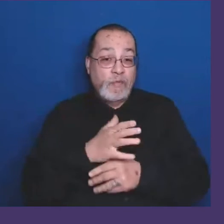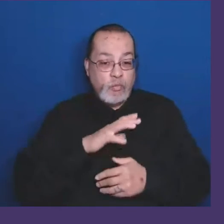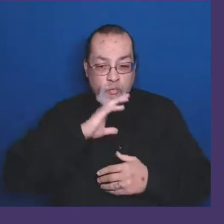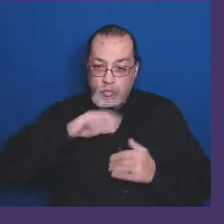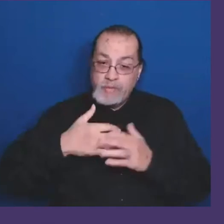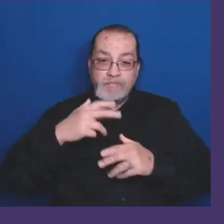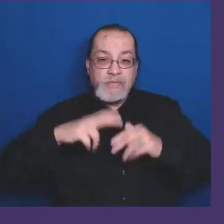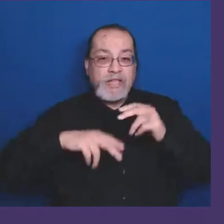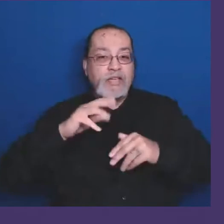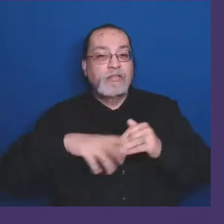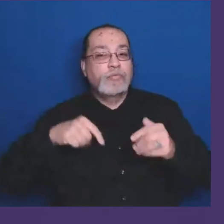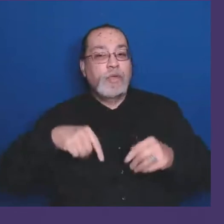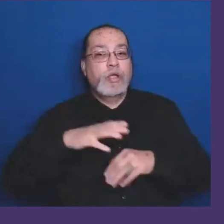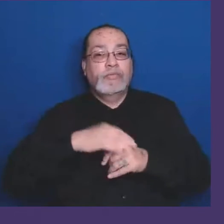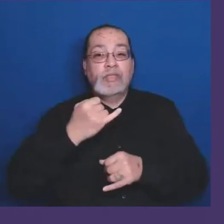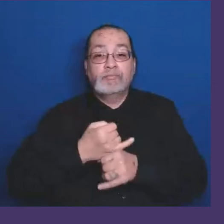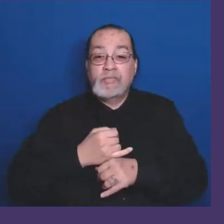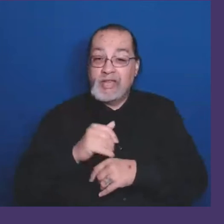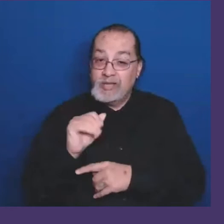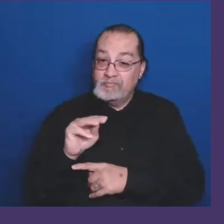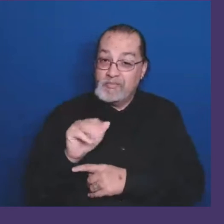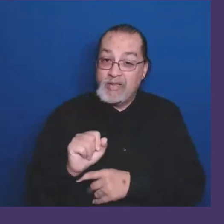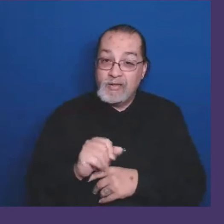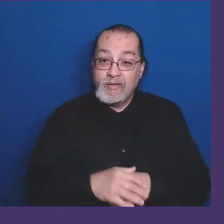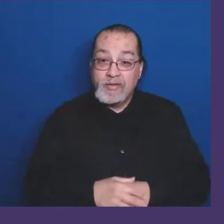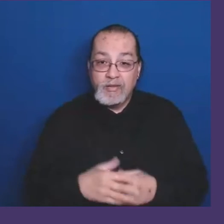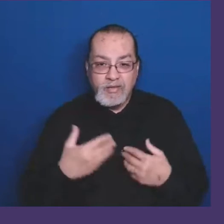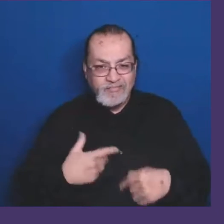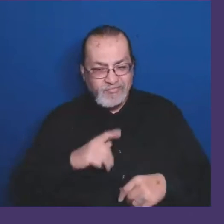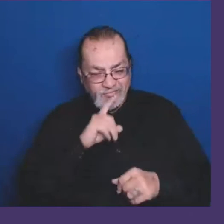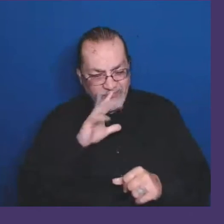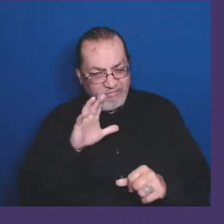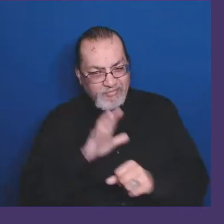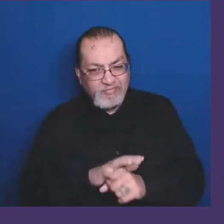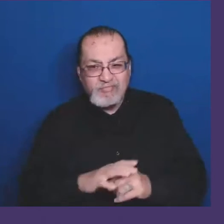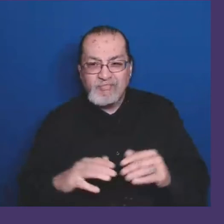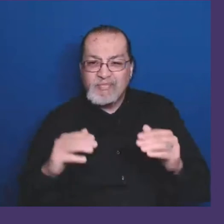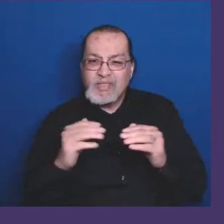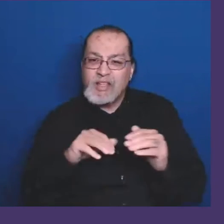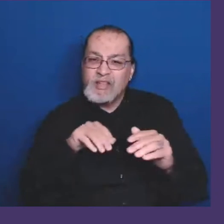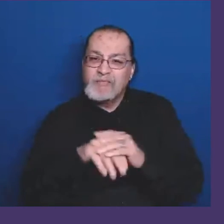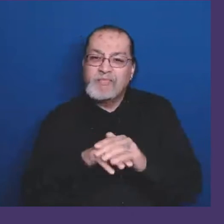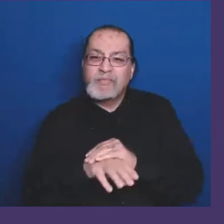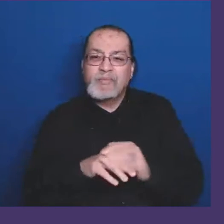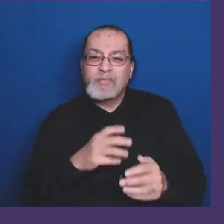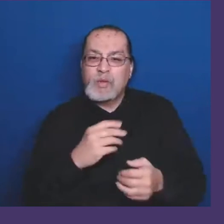accessible and inclusive physical spaces for our employees and our visitors,